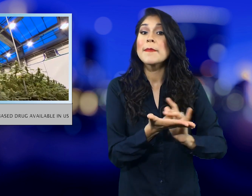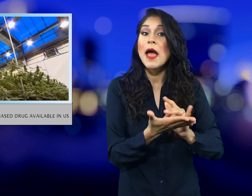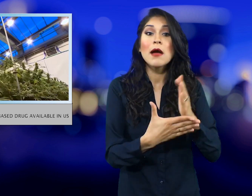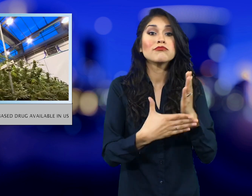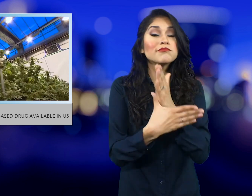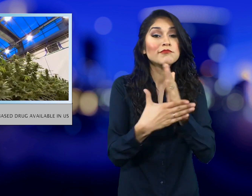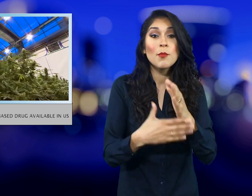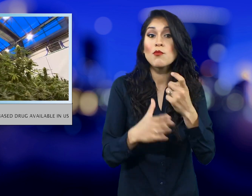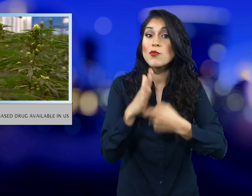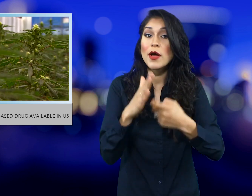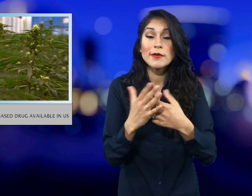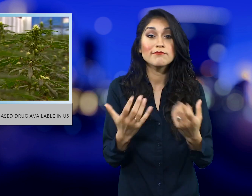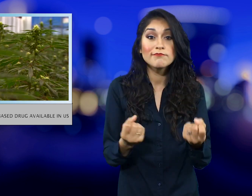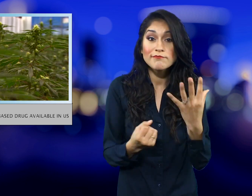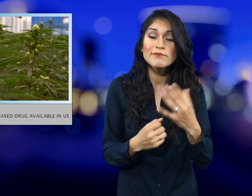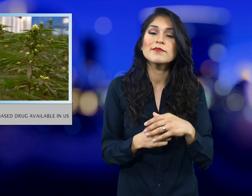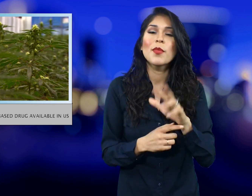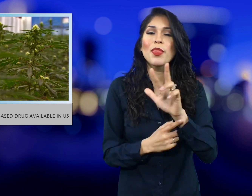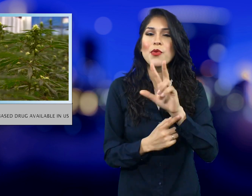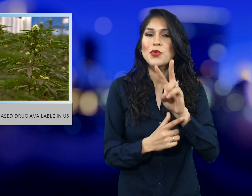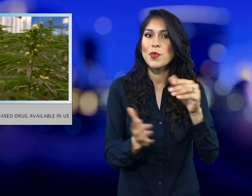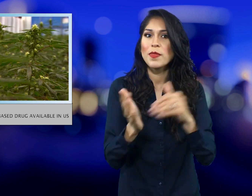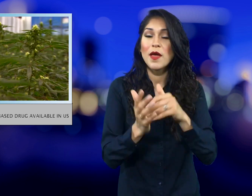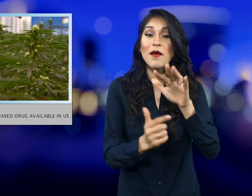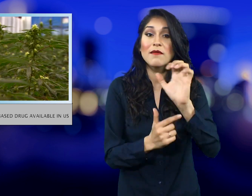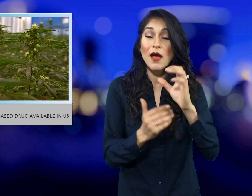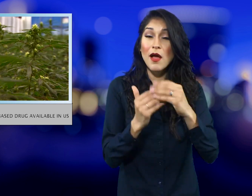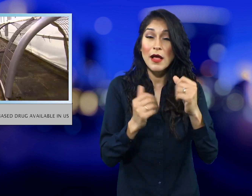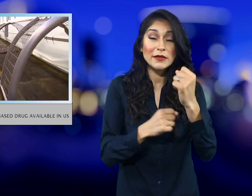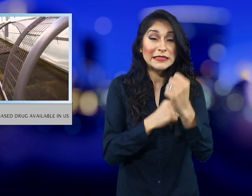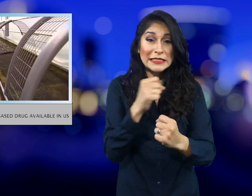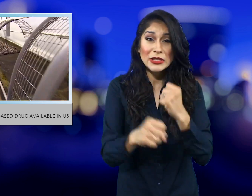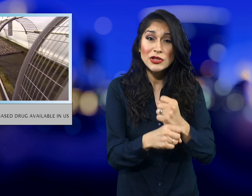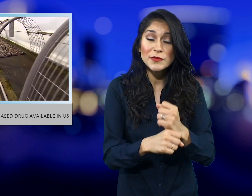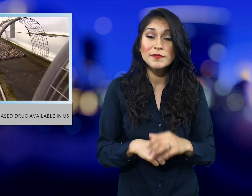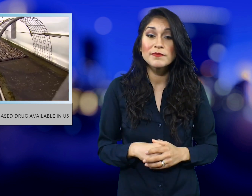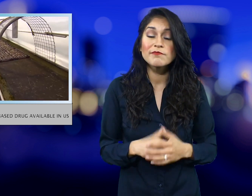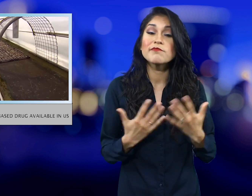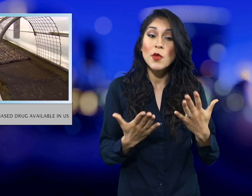The average list price of epidiolex is $32,500 a year.